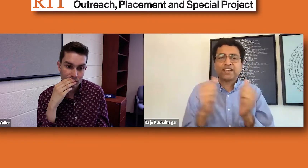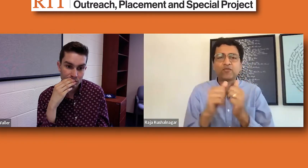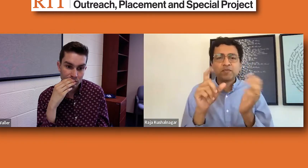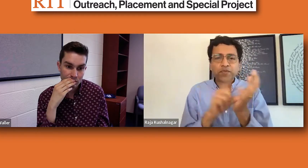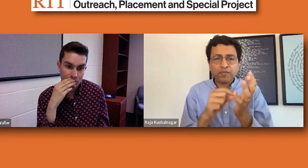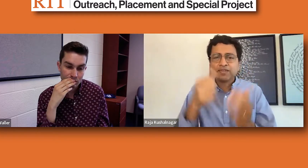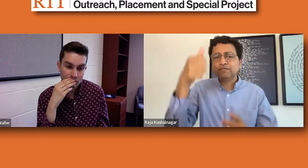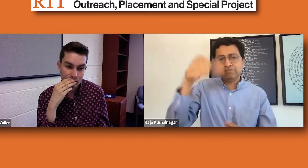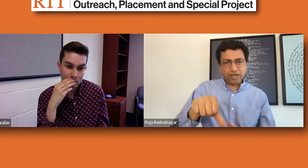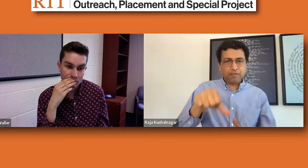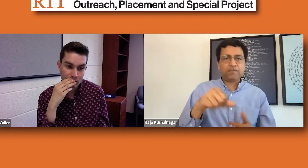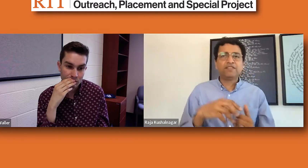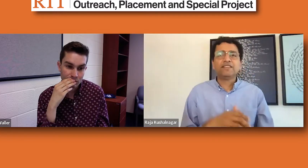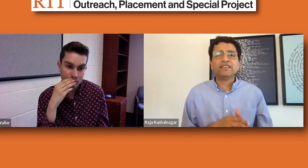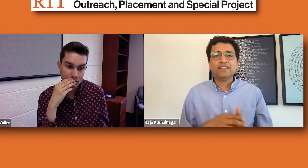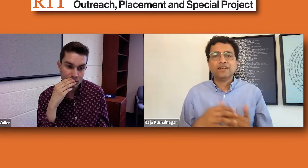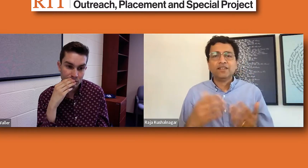Sometimes you get the money, sometimes you don't.